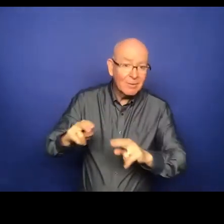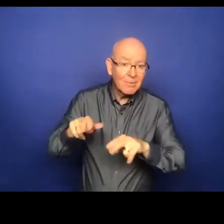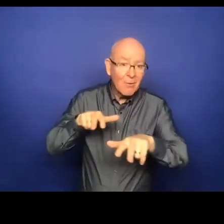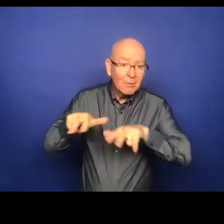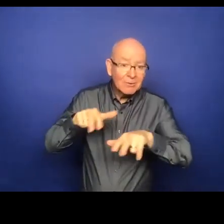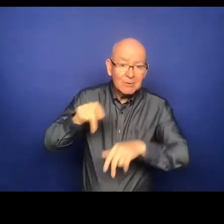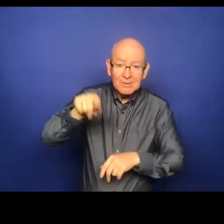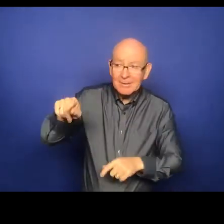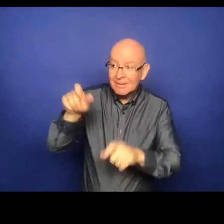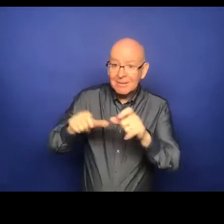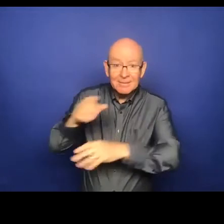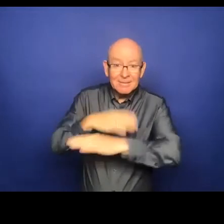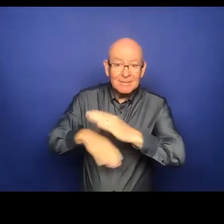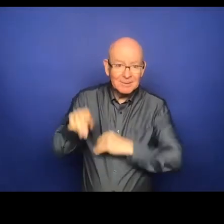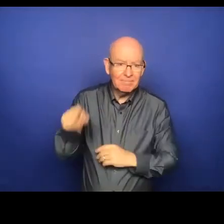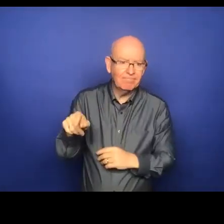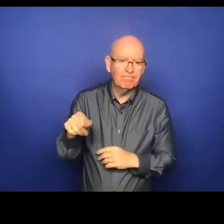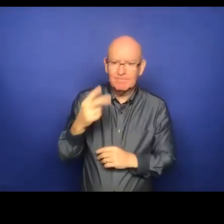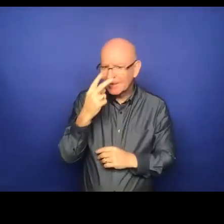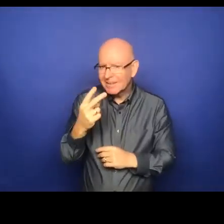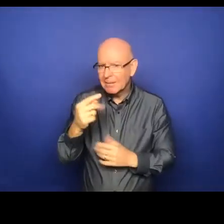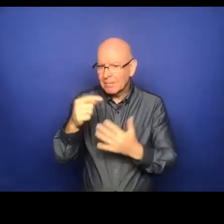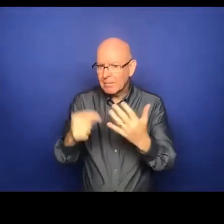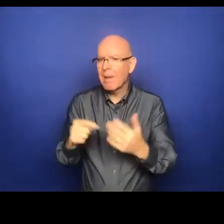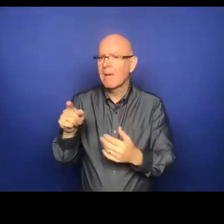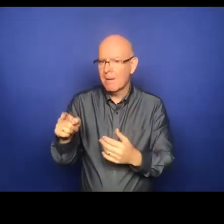goals of the 2030 Agenda.